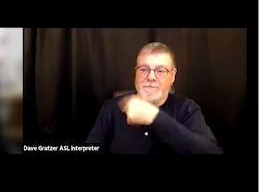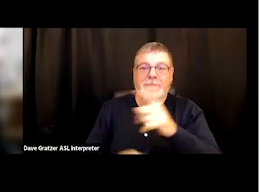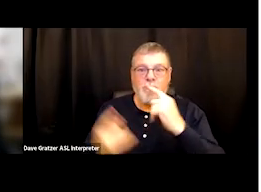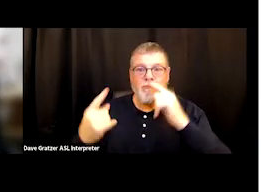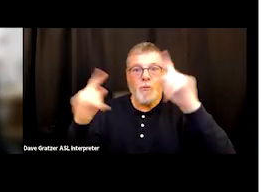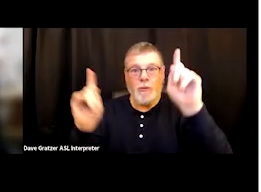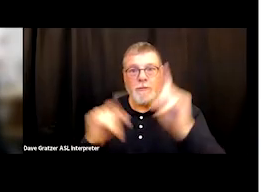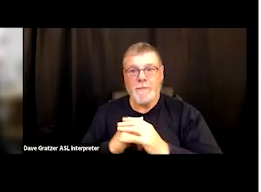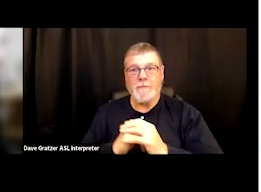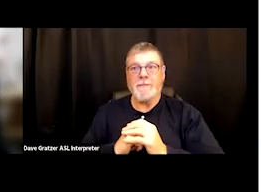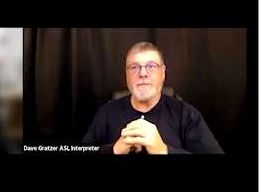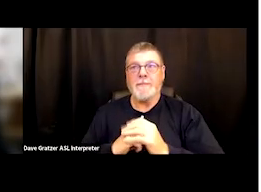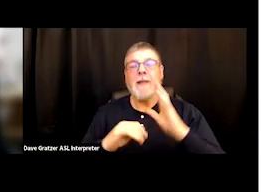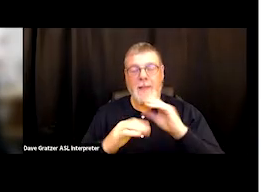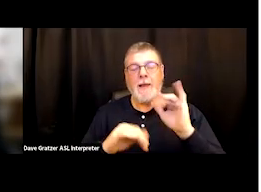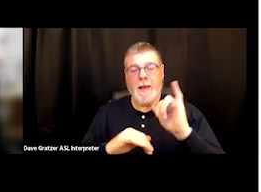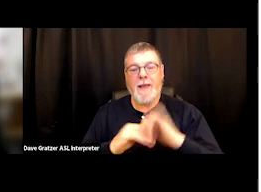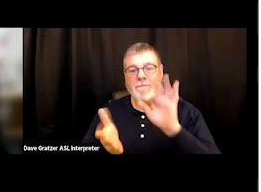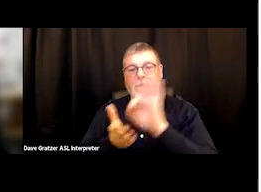and the only way we can do that is by tracking our outcomes.